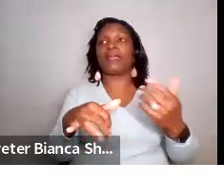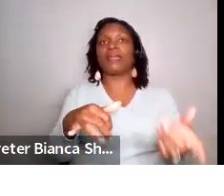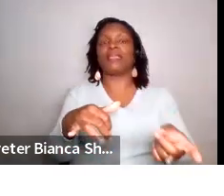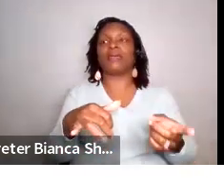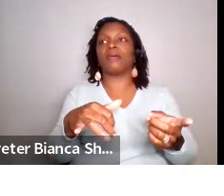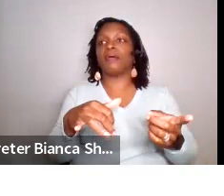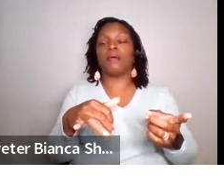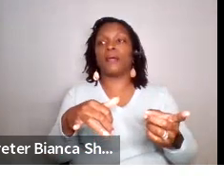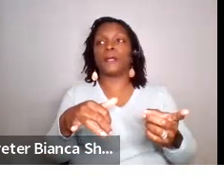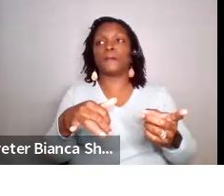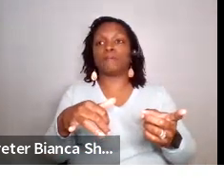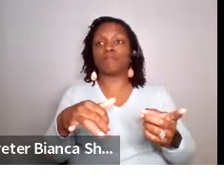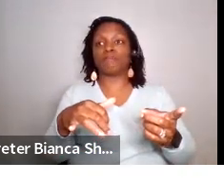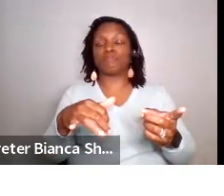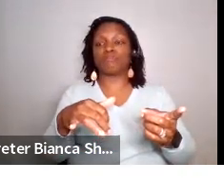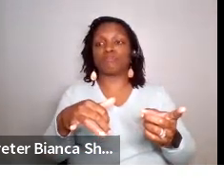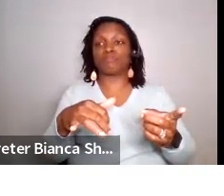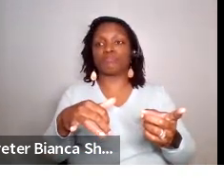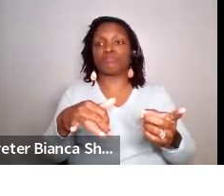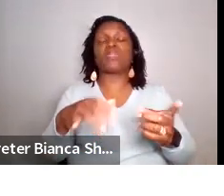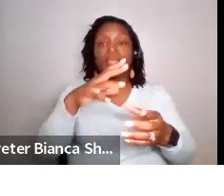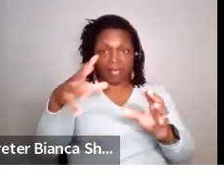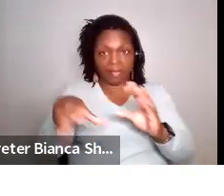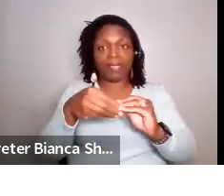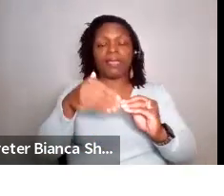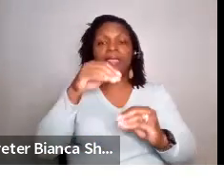Yes, is that payments for the month in which is that benefits had been reduced?